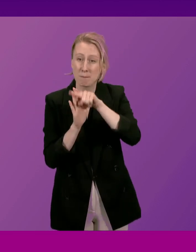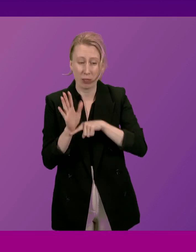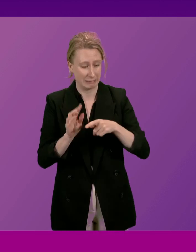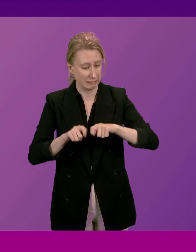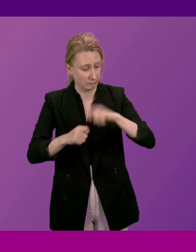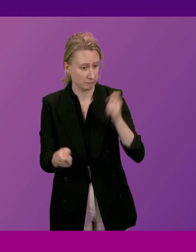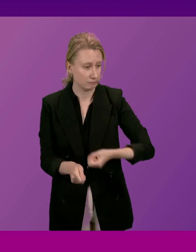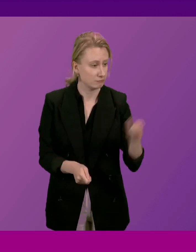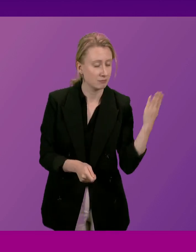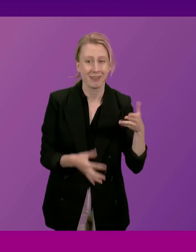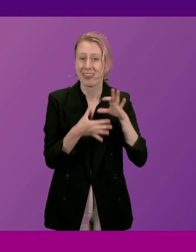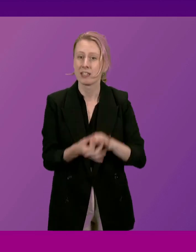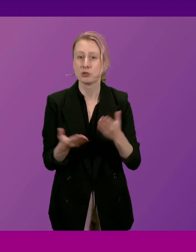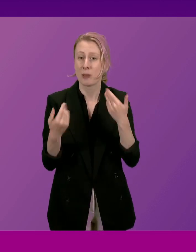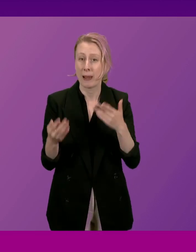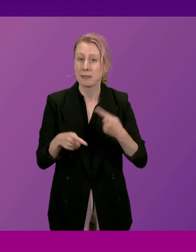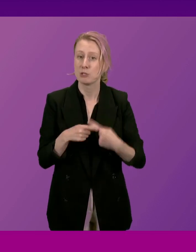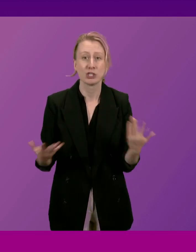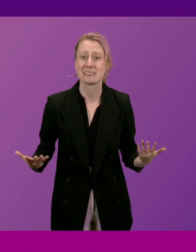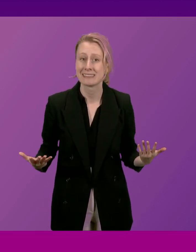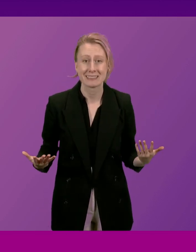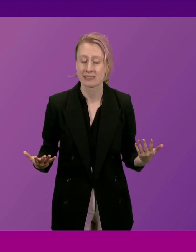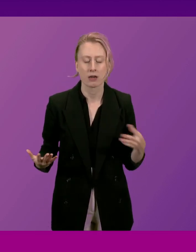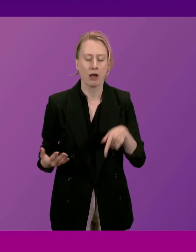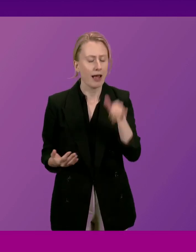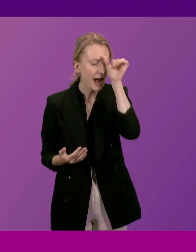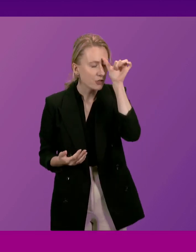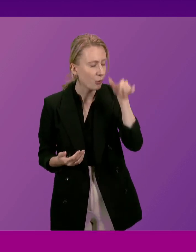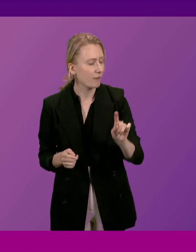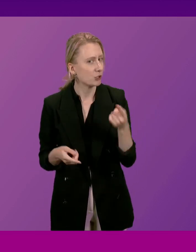to tackle the climate emergency. The First Minister knows that delaying action